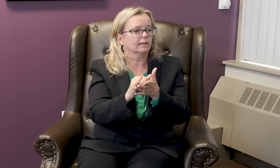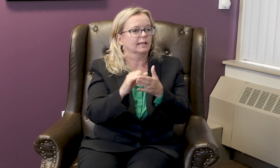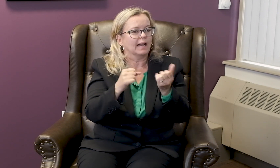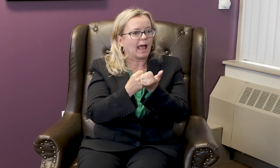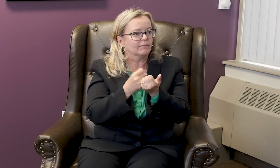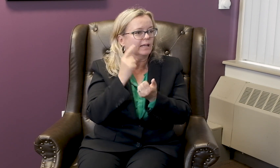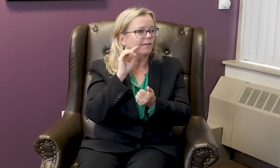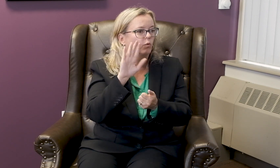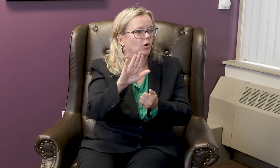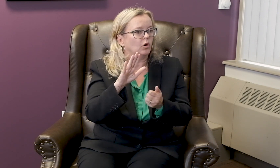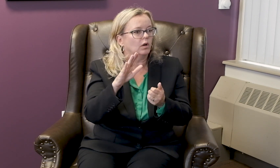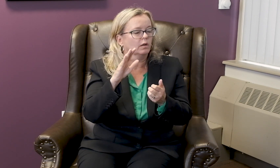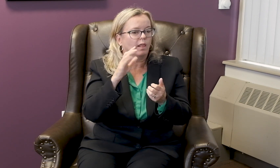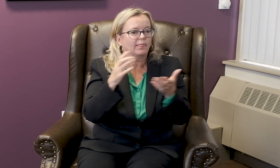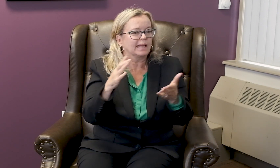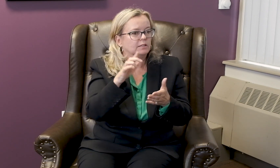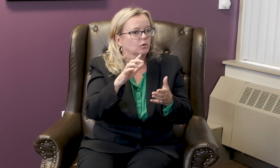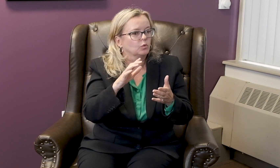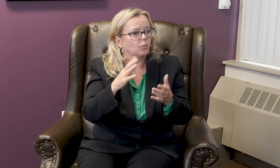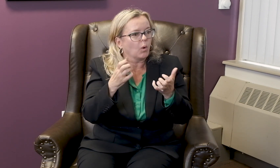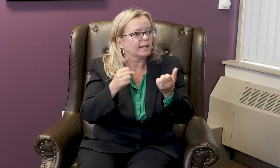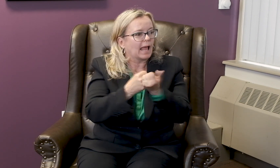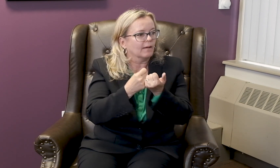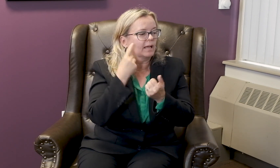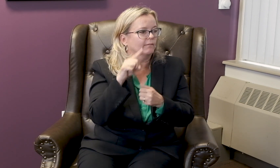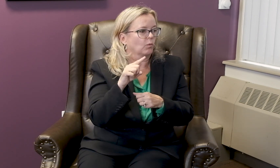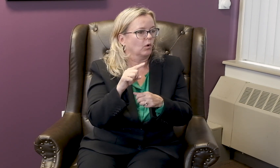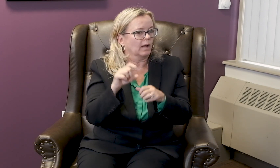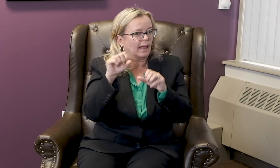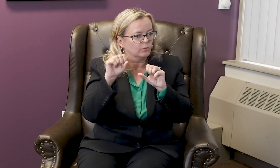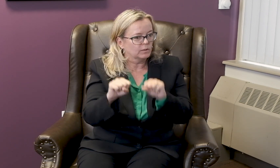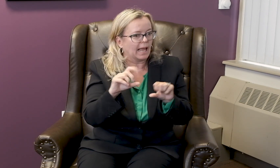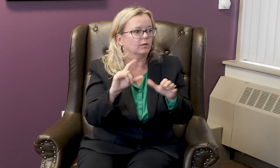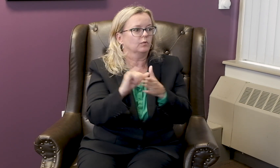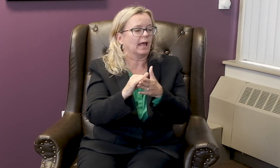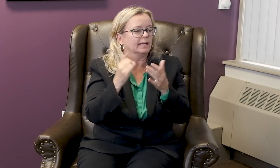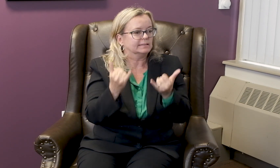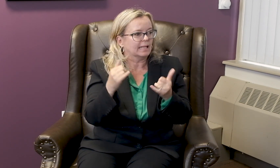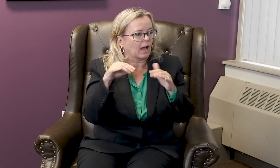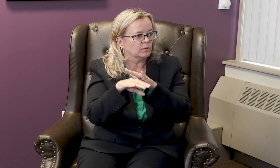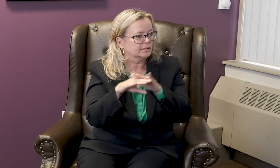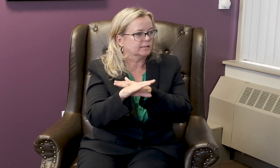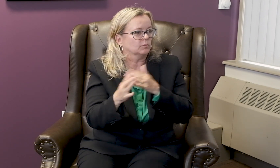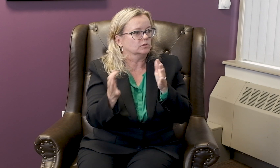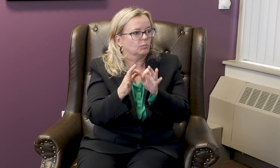captioning and assistive listening devices. You can speak up and advocate for the issues